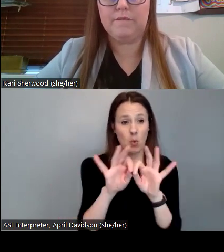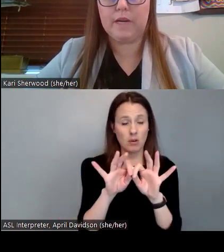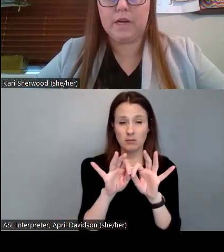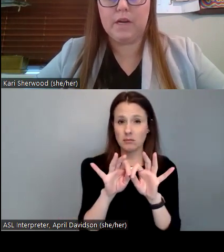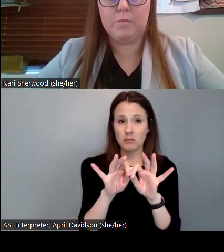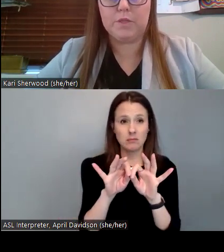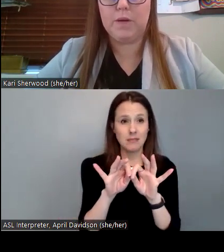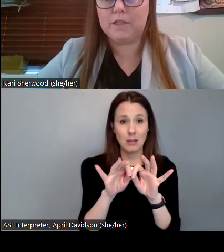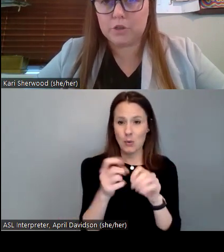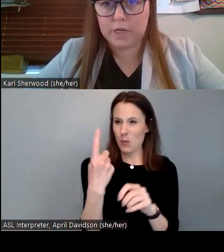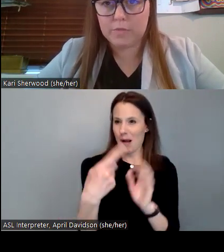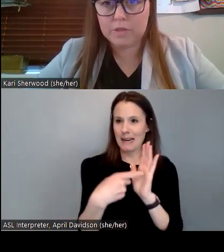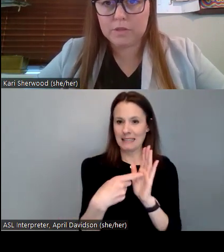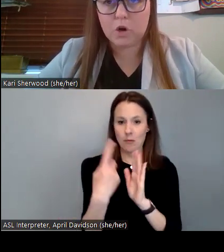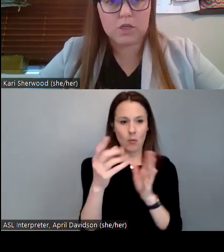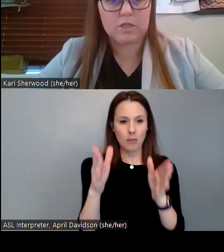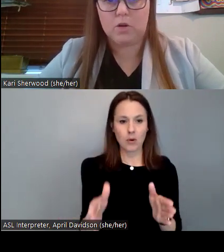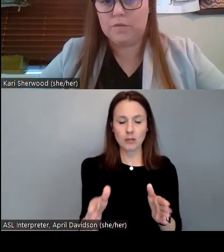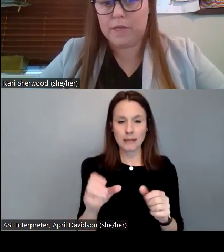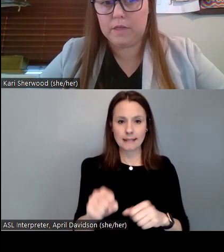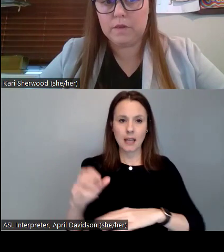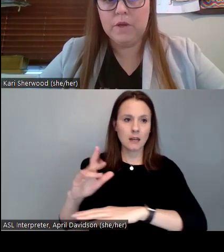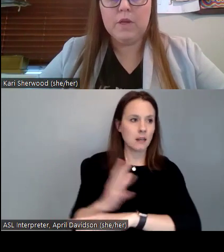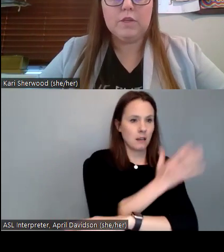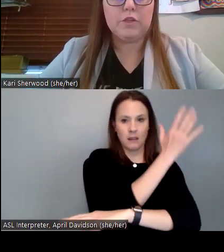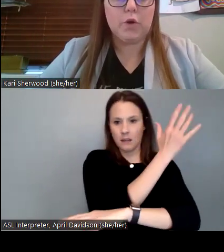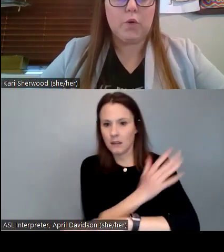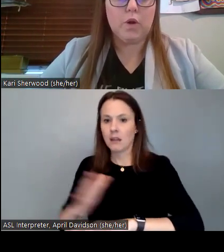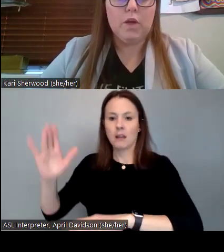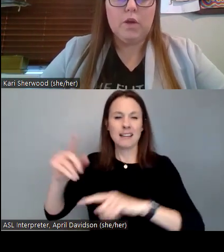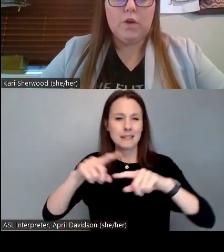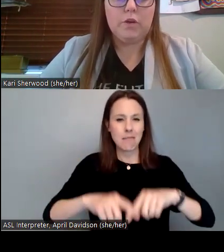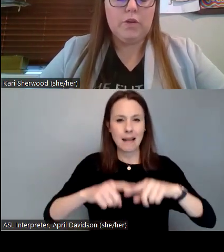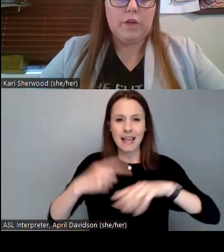can vary between extremes across all of these. So,